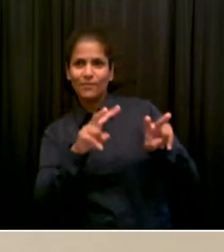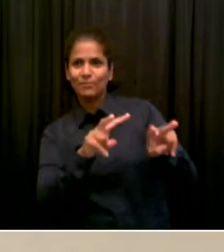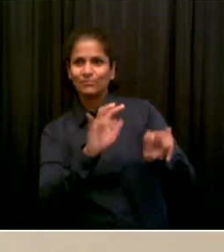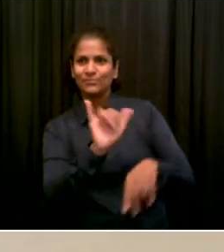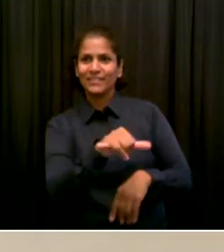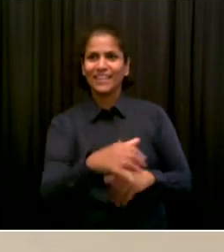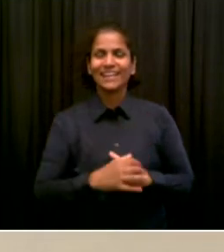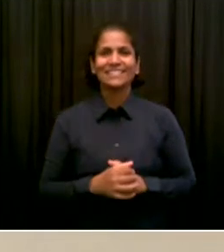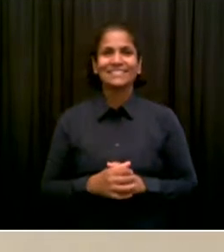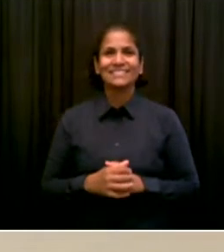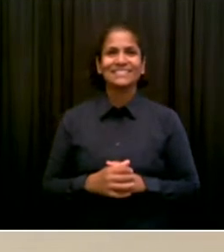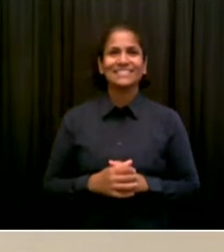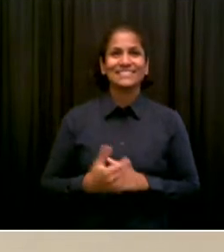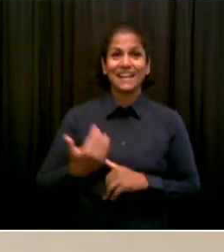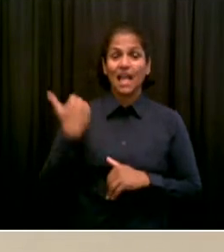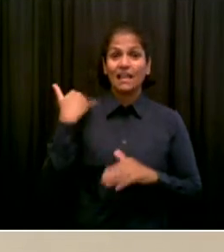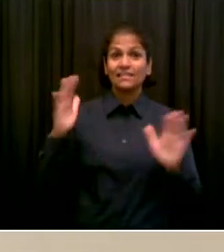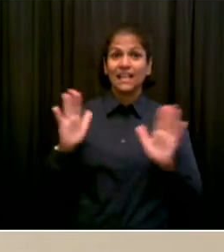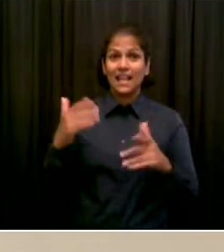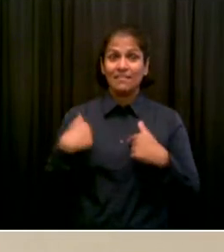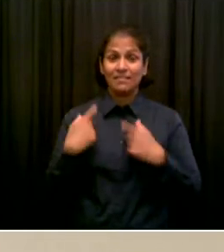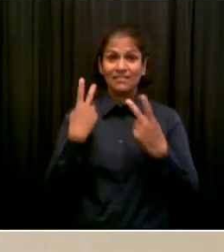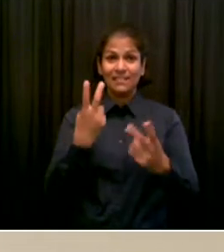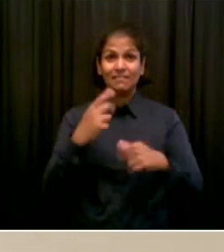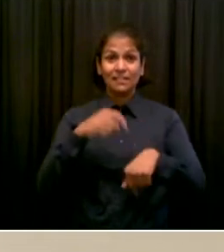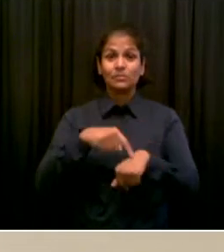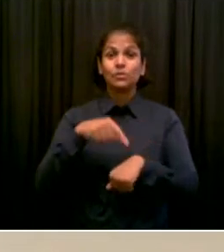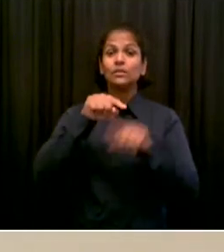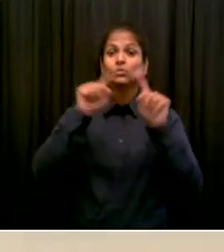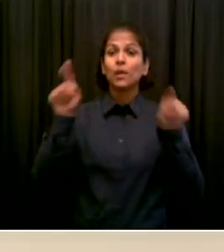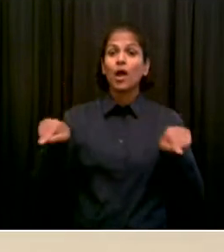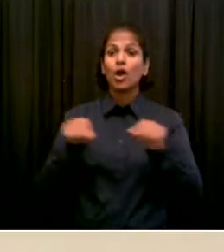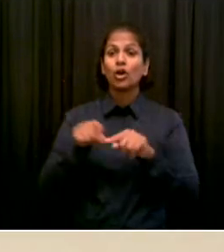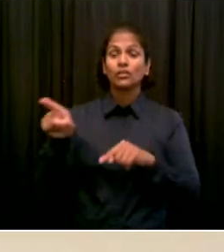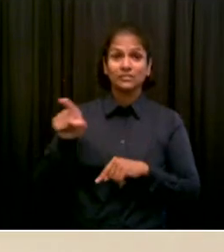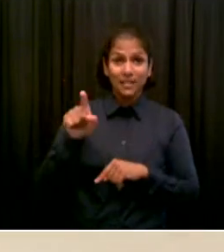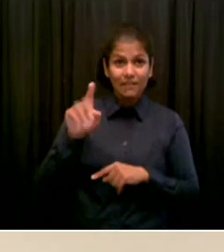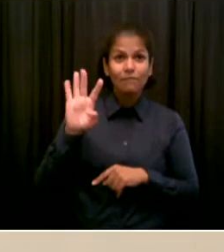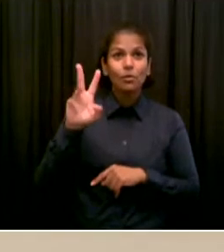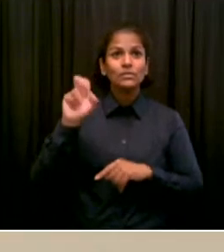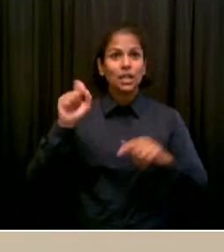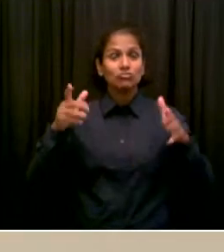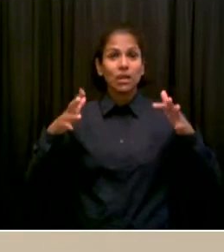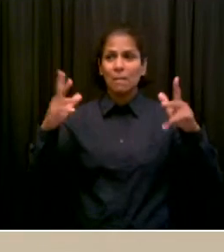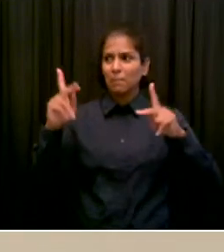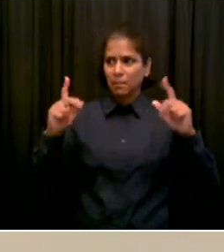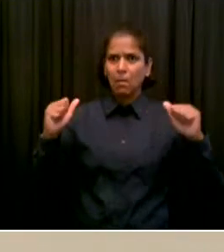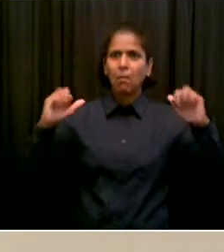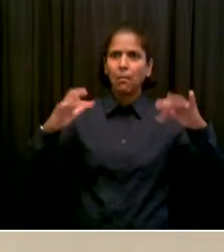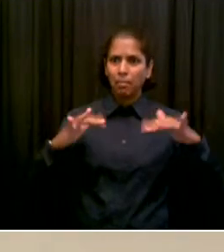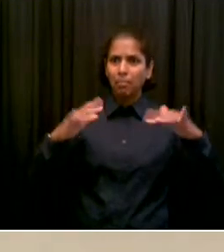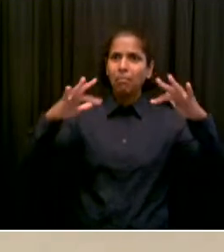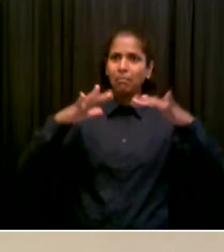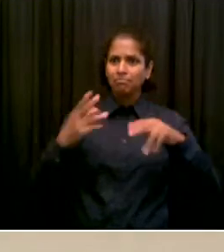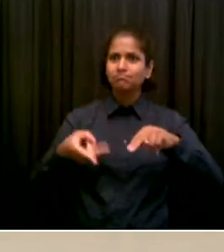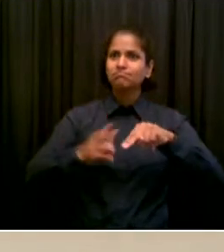OPENING. TO SEE NEW WORKS OPENING ON BROADWAY IS ALSO VERY EXCITING. I WJUAS ST IN TIMES SQUARE ON